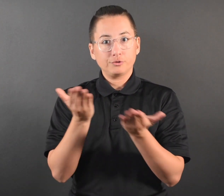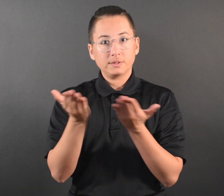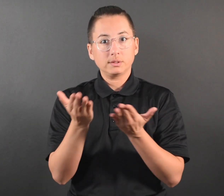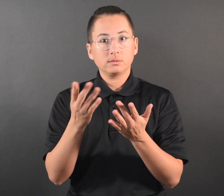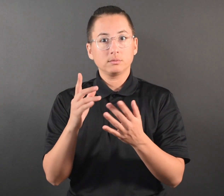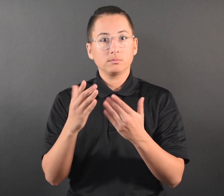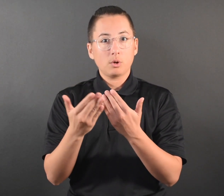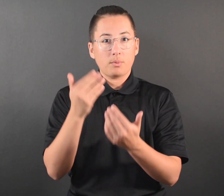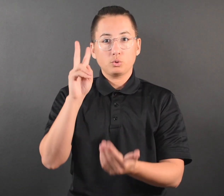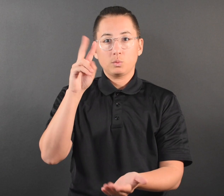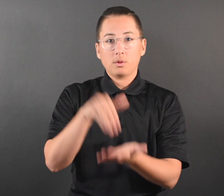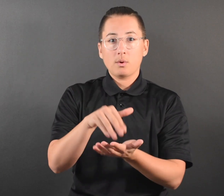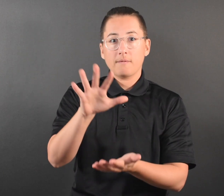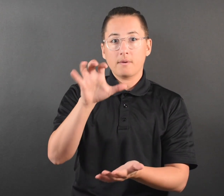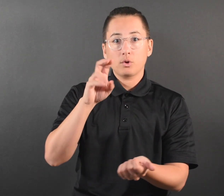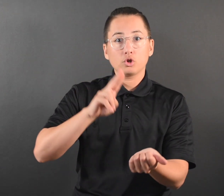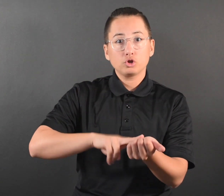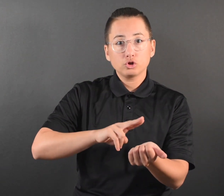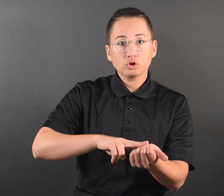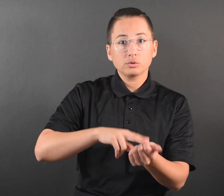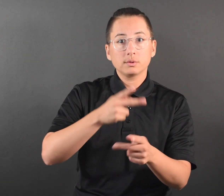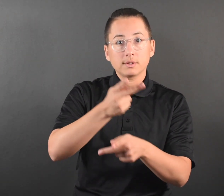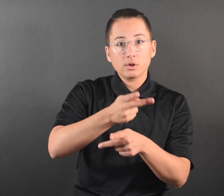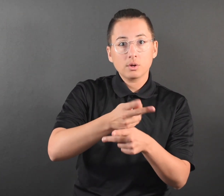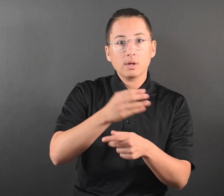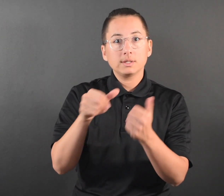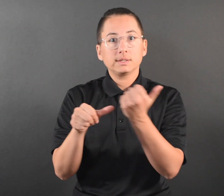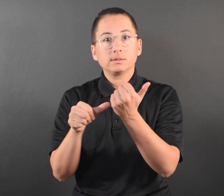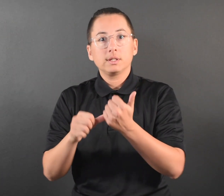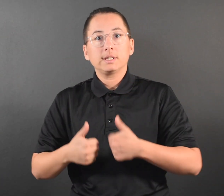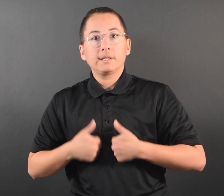nearly 2,500 nursing care and assisted living facilities across Minnesota,